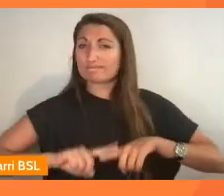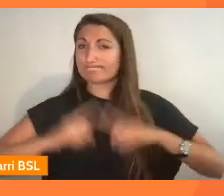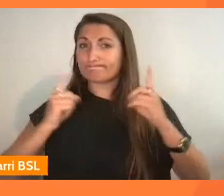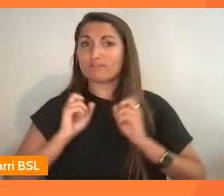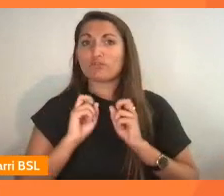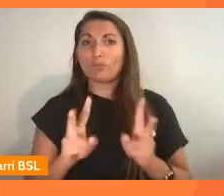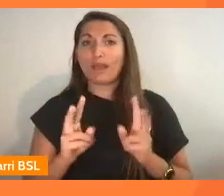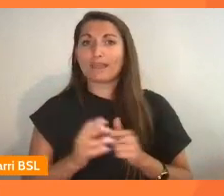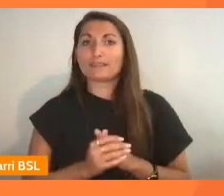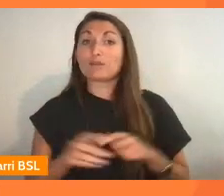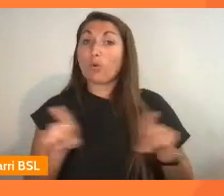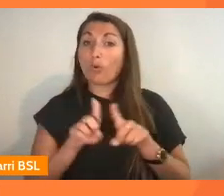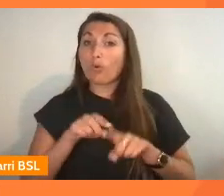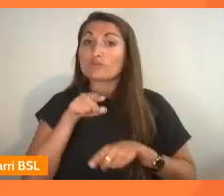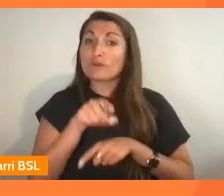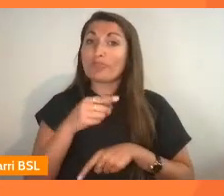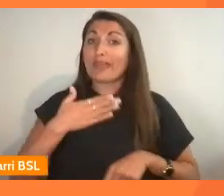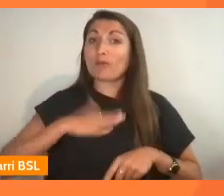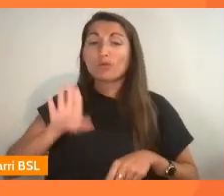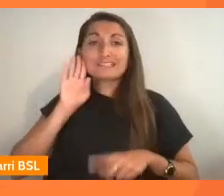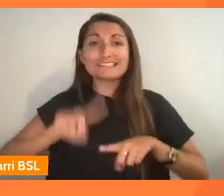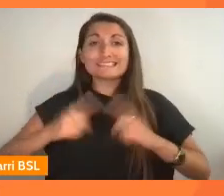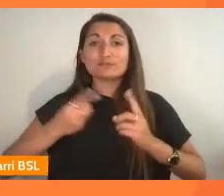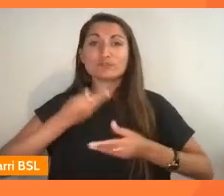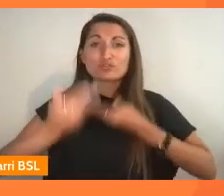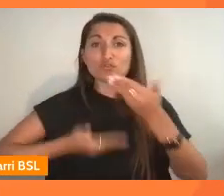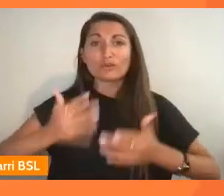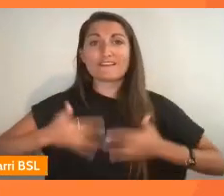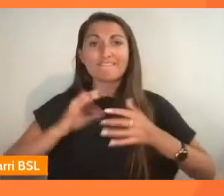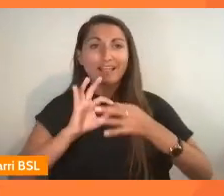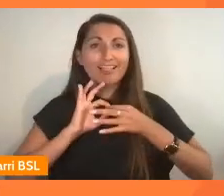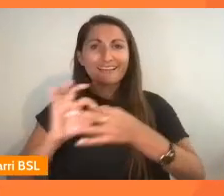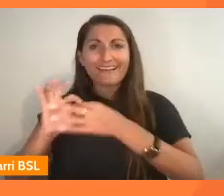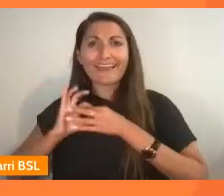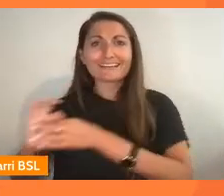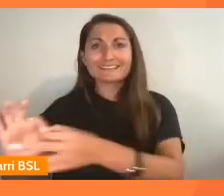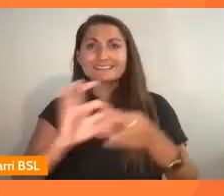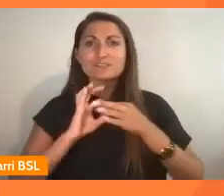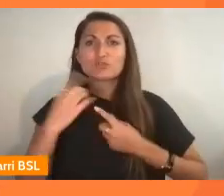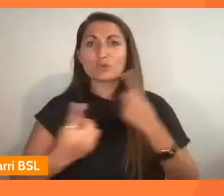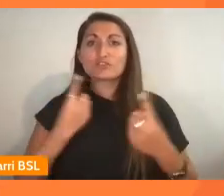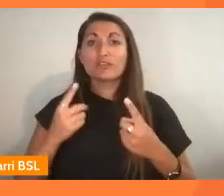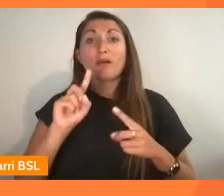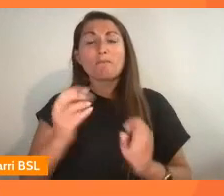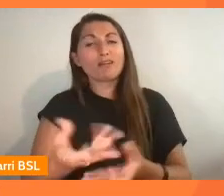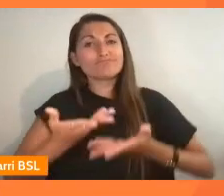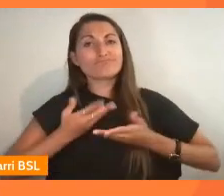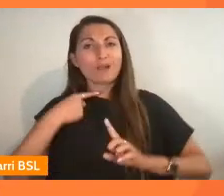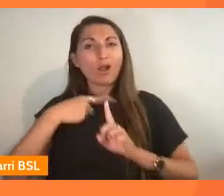hear stories that connect them to one another and that give them hope and positivity for the future.